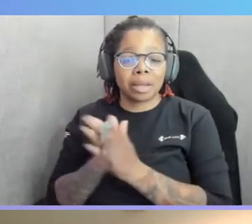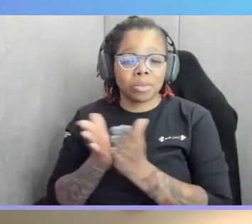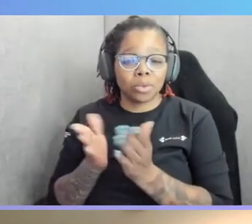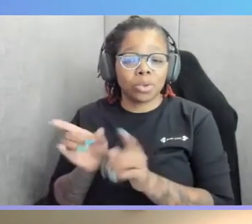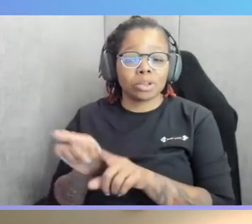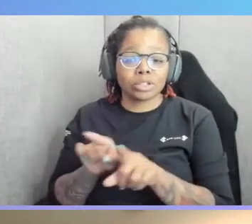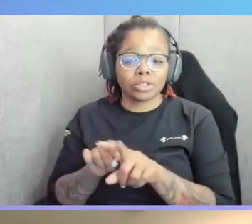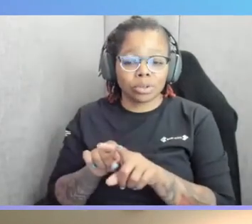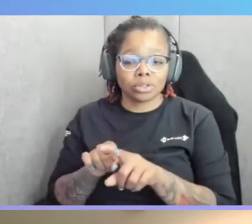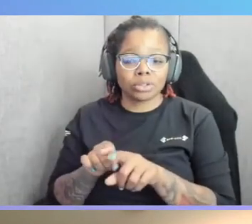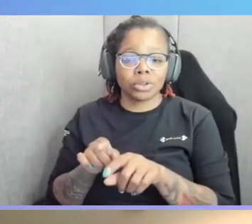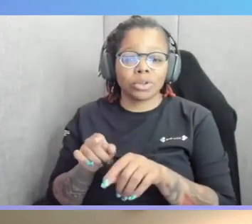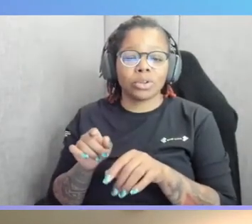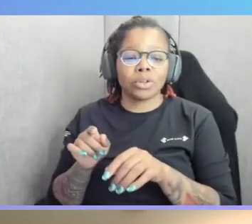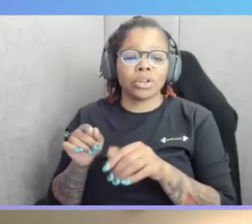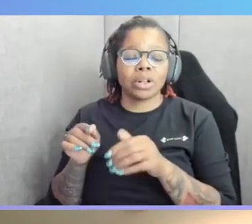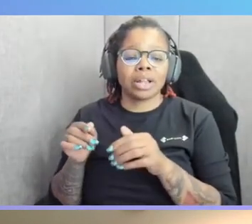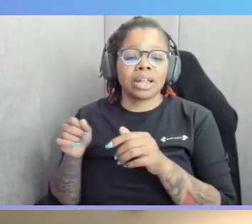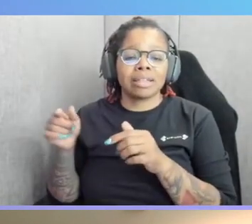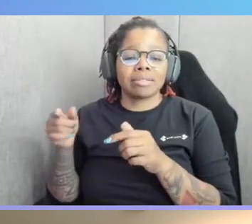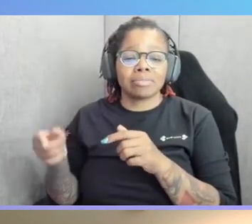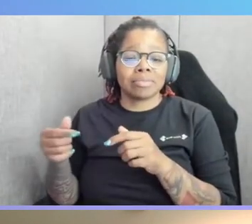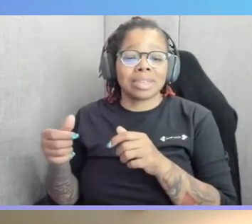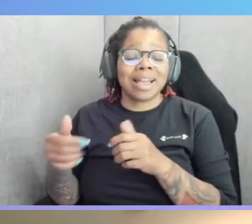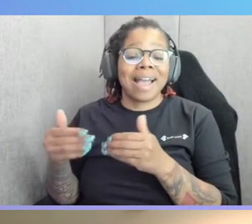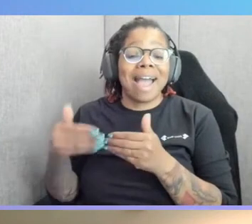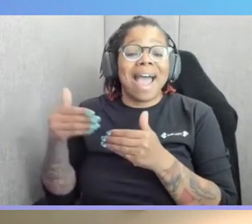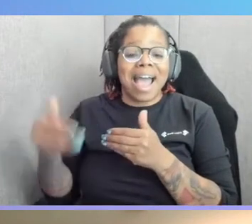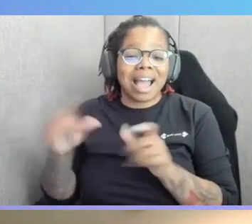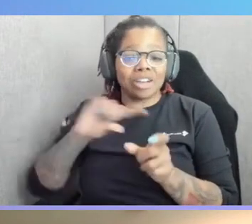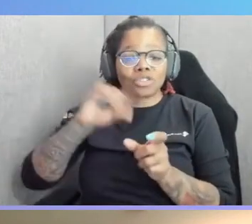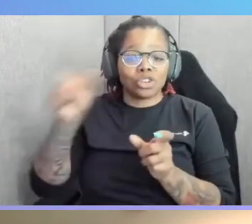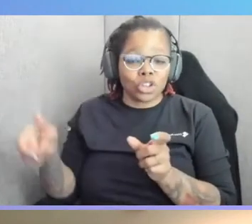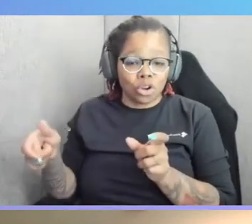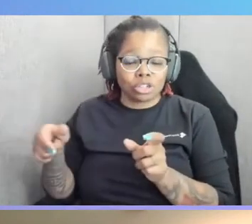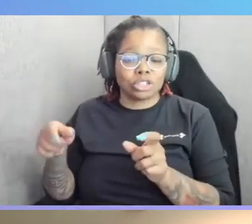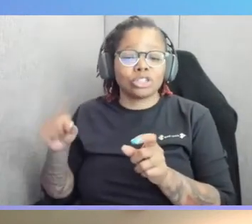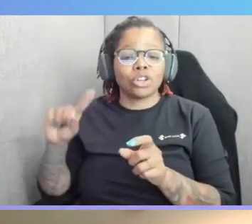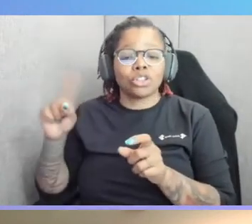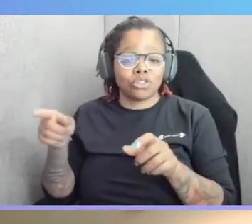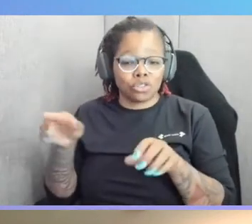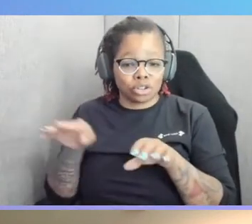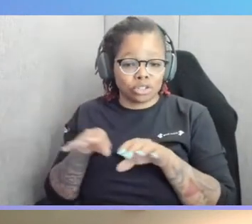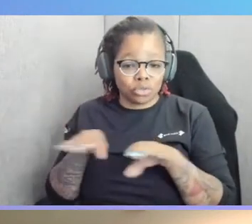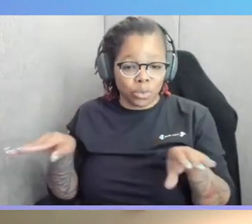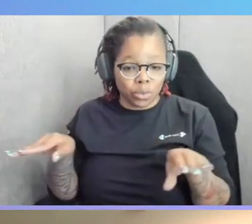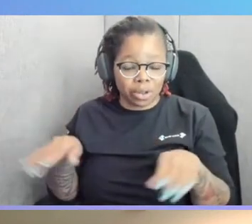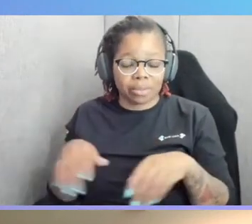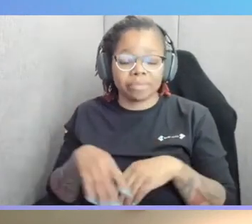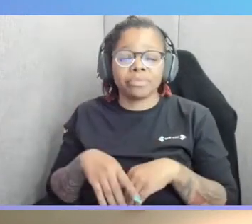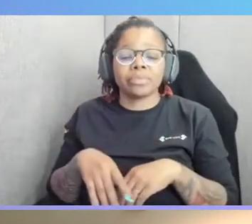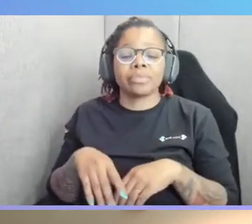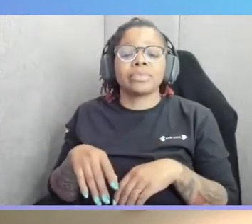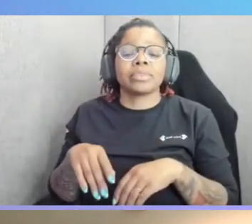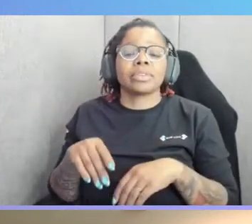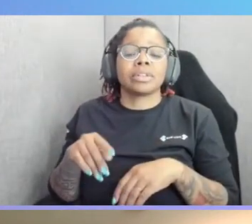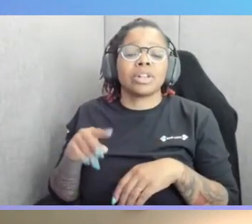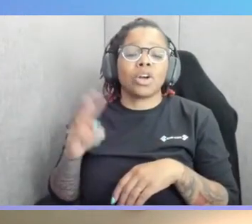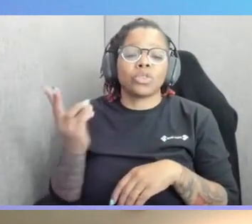and the Great Hall on the first floor in the west side in the in